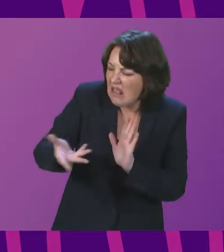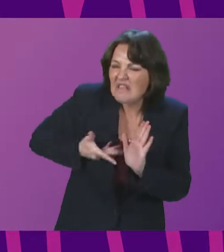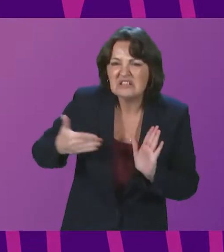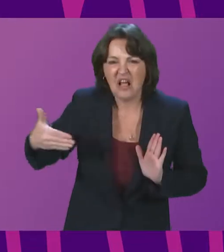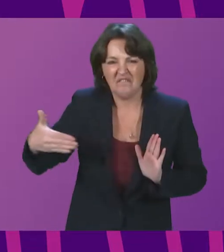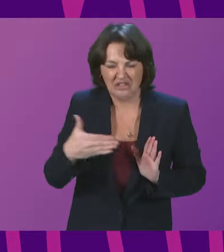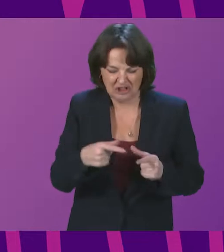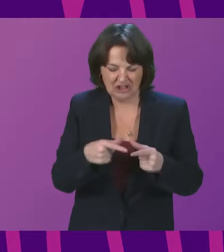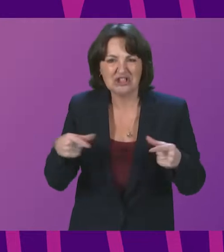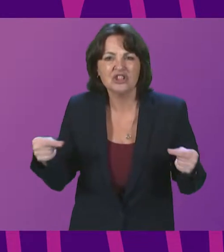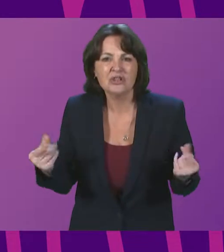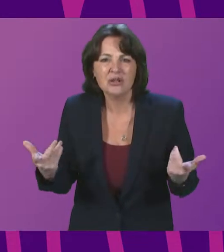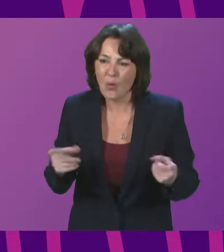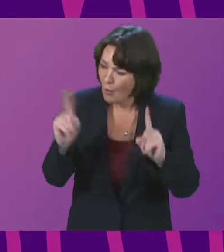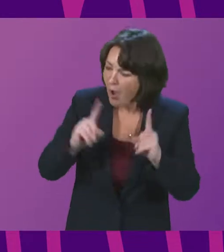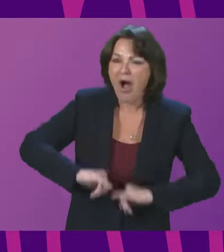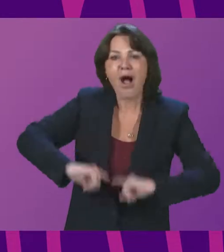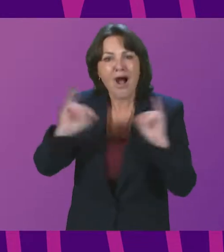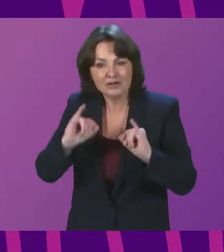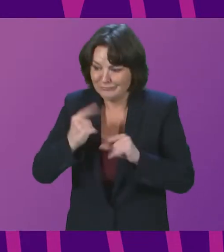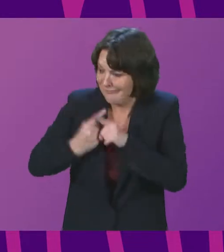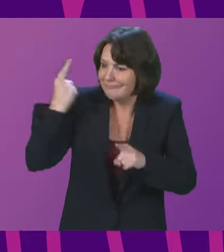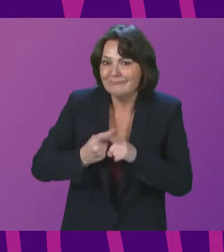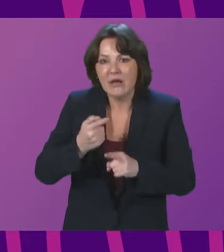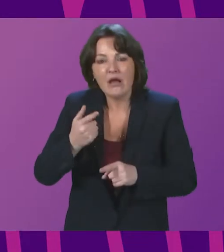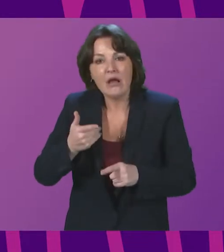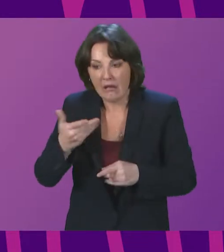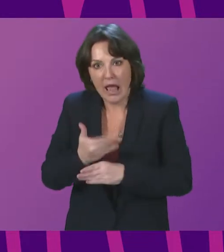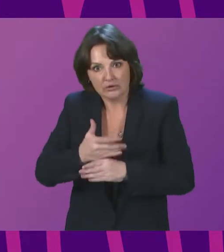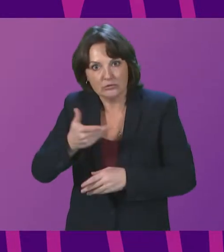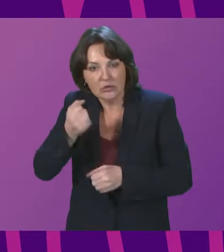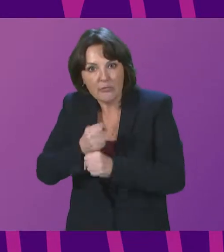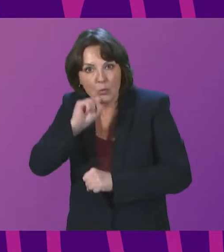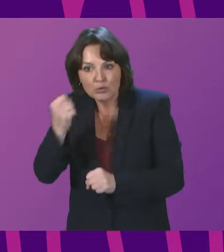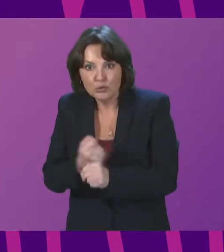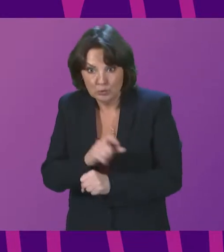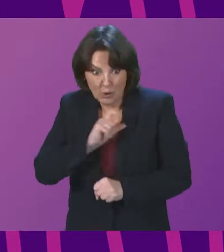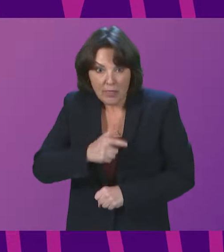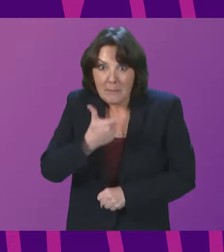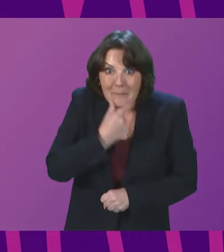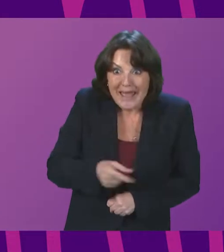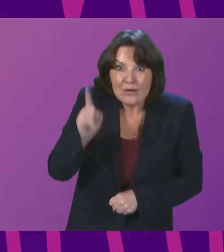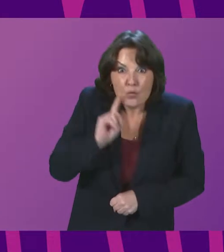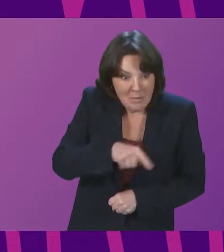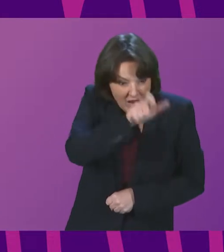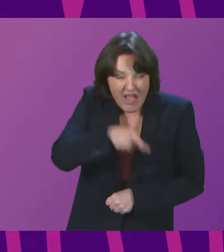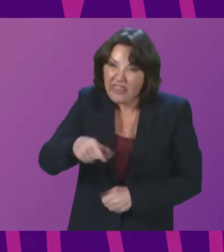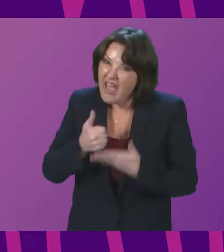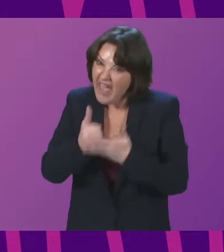What urgent action is the Government taking to support those workers? The men and women who helped to feed the nation during the pandemic should not be forced to